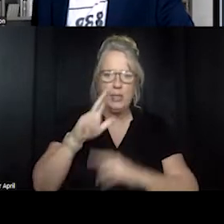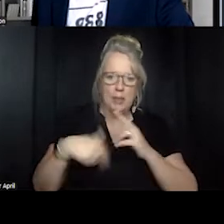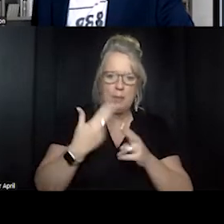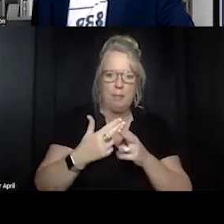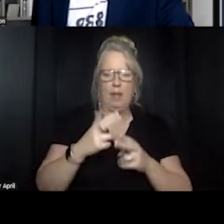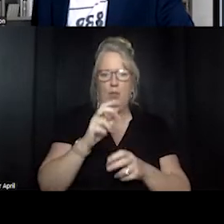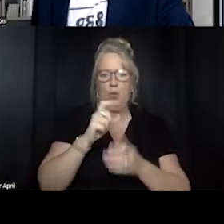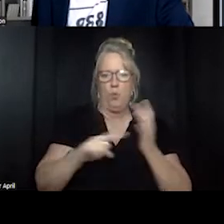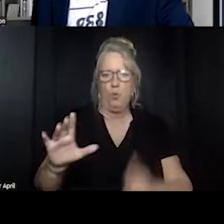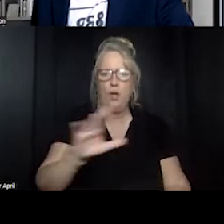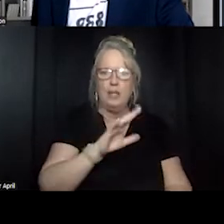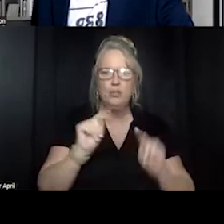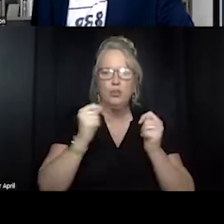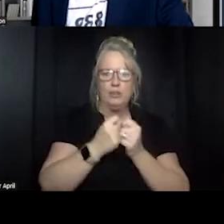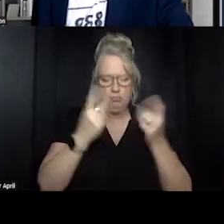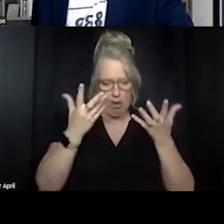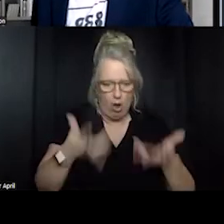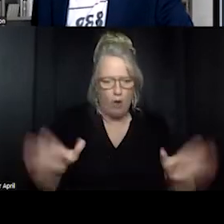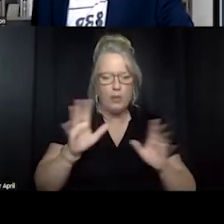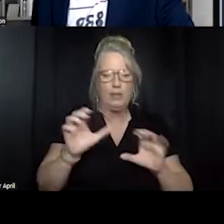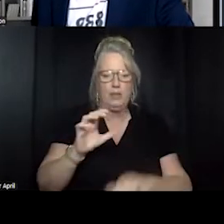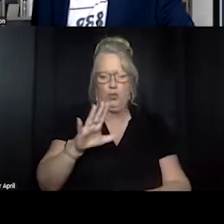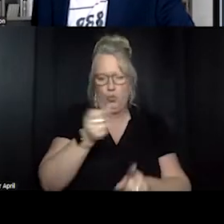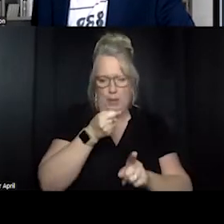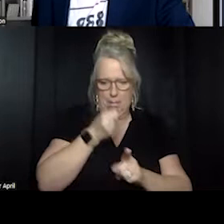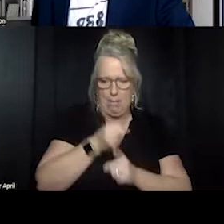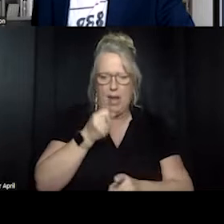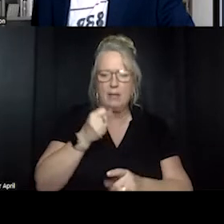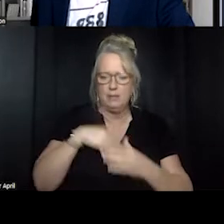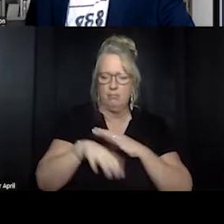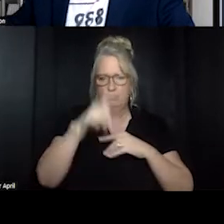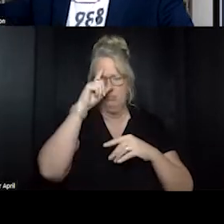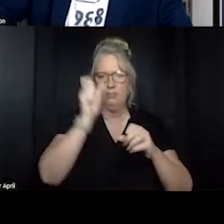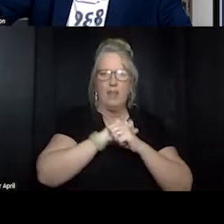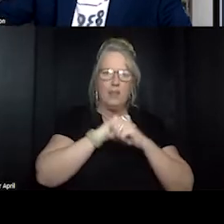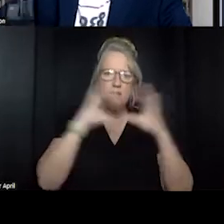YOUR TEAM IS ALREADY DOING. THE IMPACT YOU ARE MAKING AND THE VISION THAT YOU HAVE. IN THE CHILD